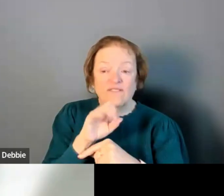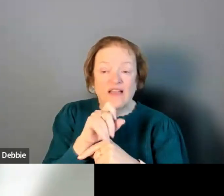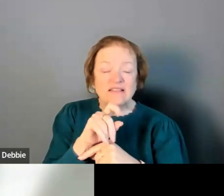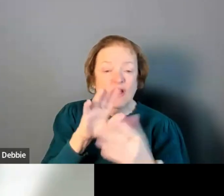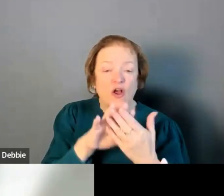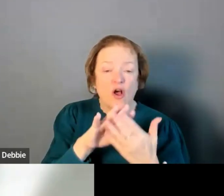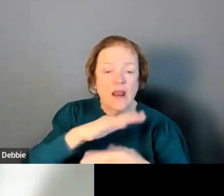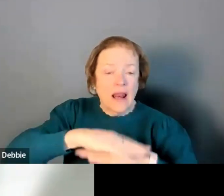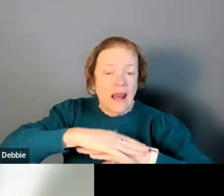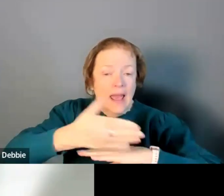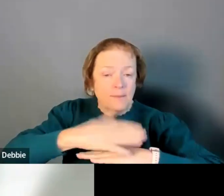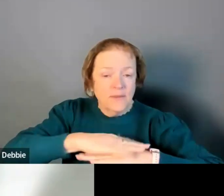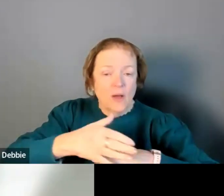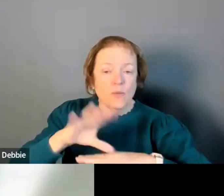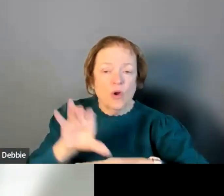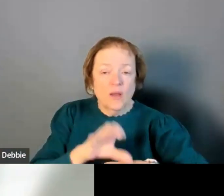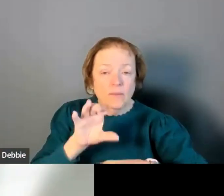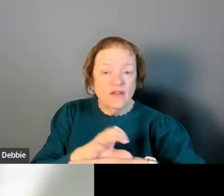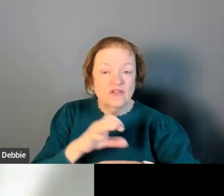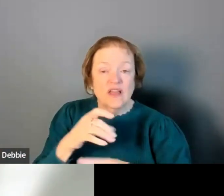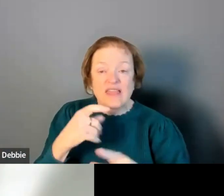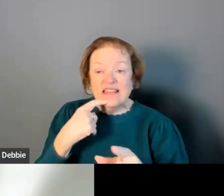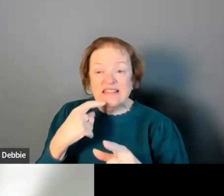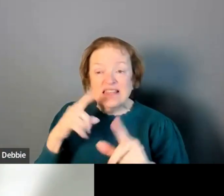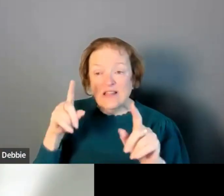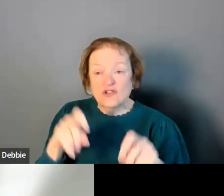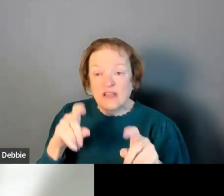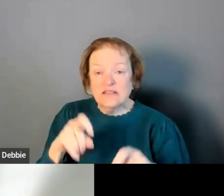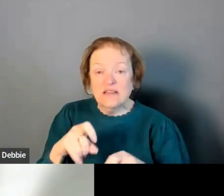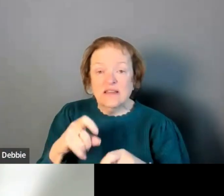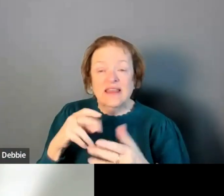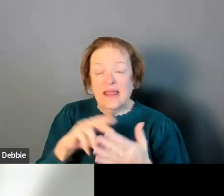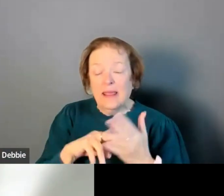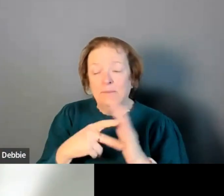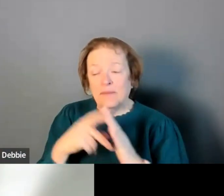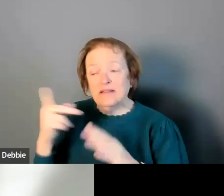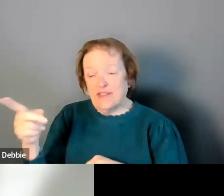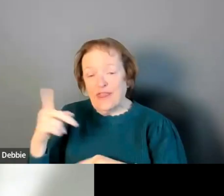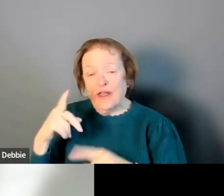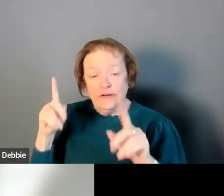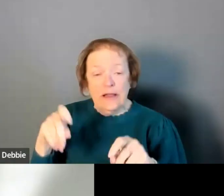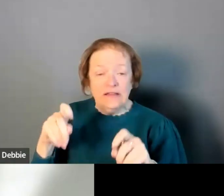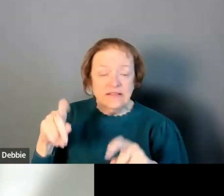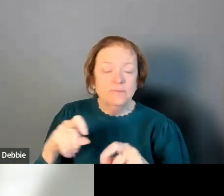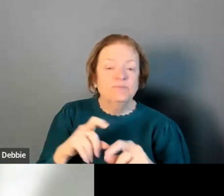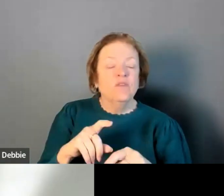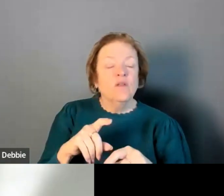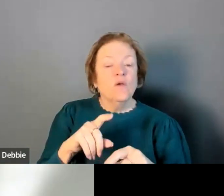and the sign on the door says they are testing, they are taking a state test. But we do use FM,